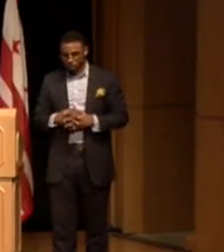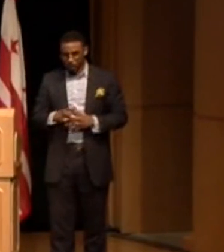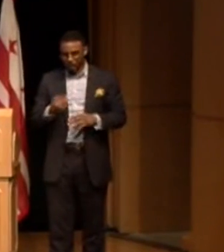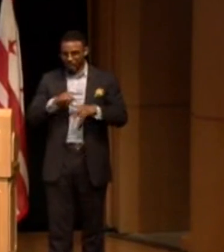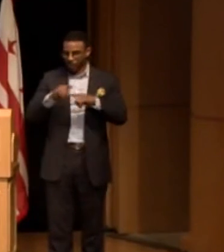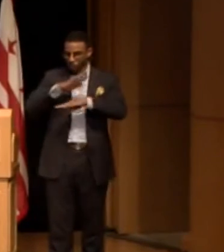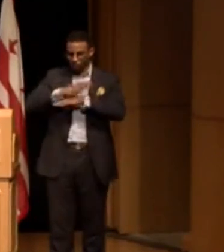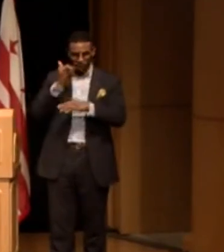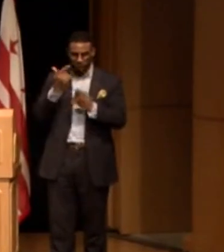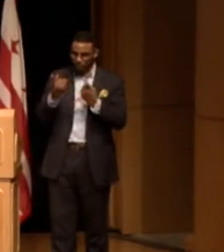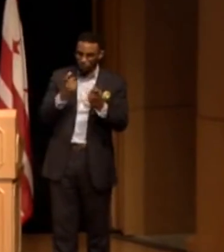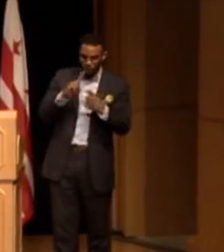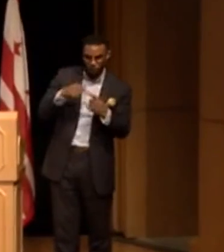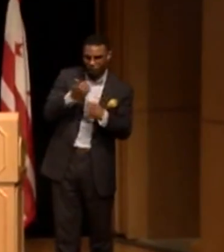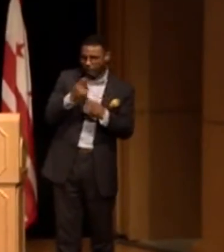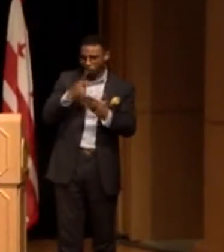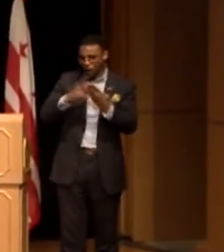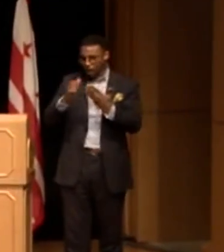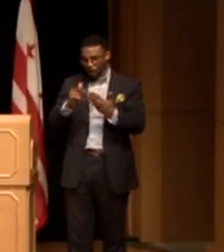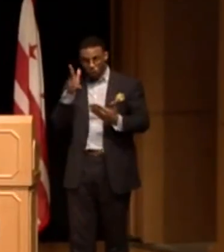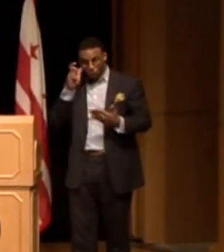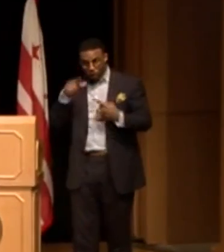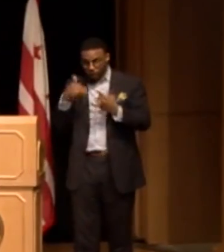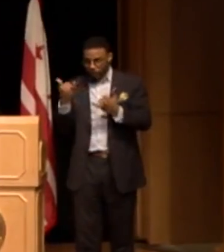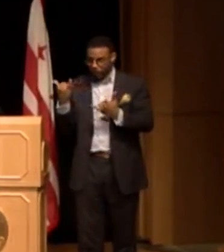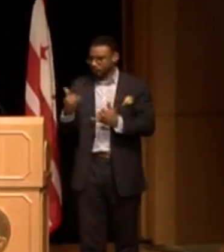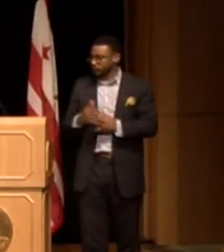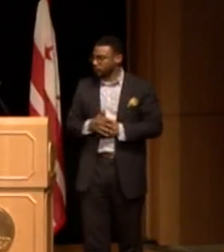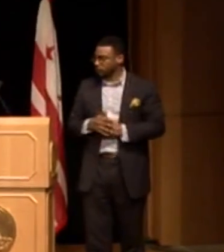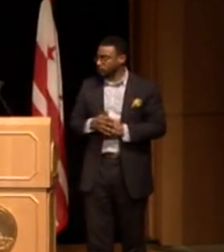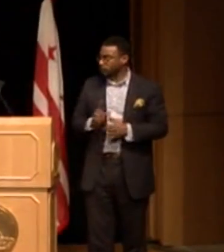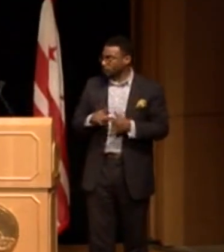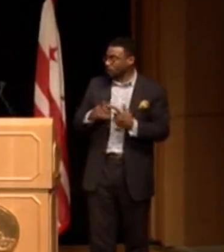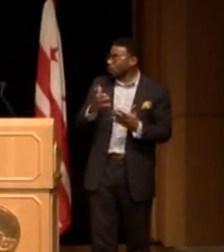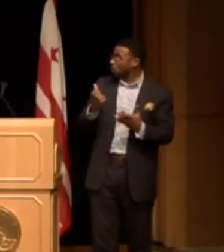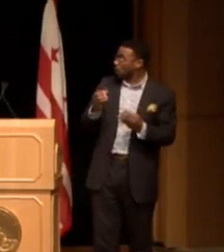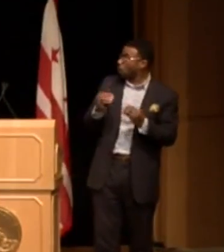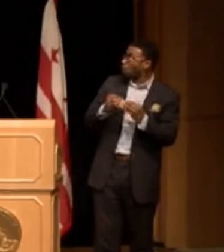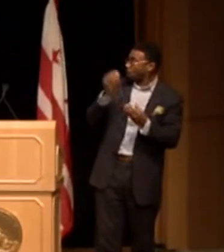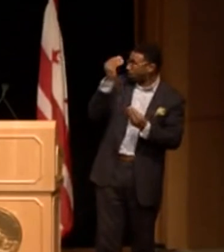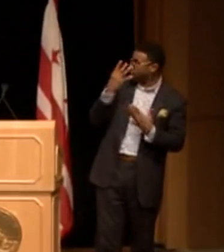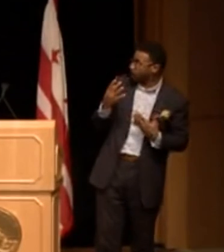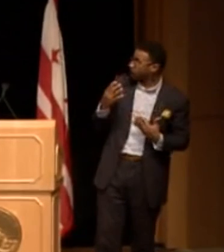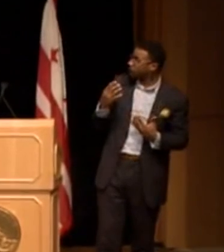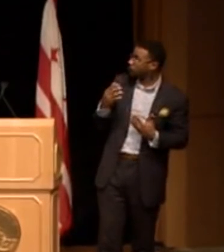YOU HAVE ANY QUESTIONS ABOUT ANY OF THE PROJECTS THAT YOU HEARD HEAR TODAY OR WANT ANY ADDITIONAL INFORMATION.